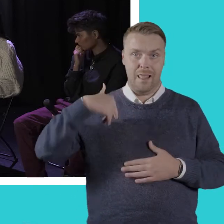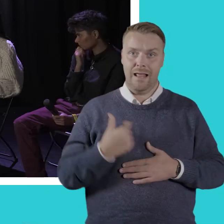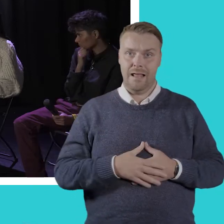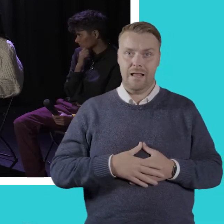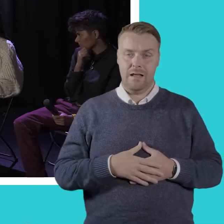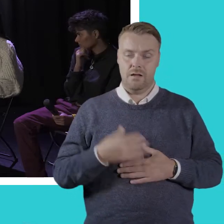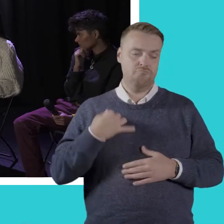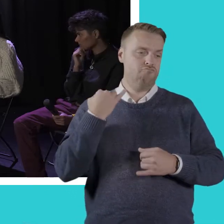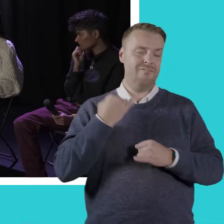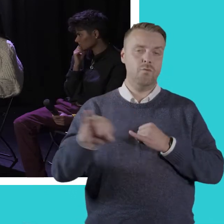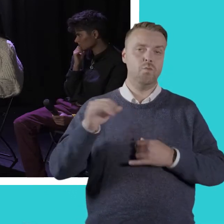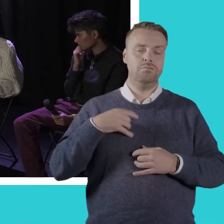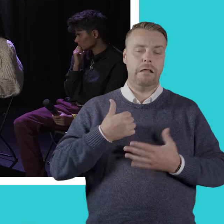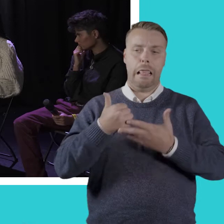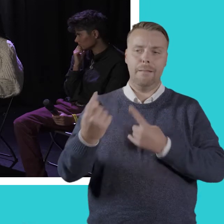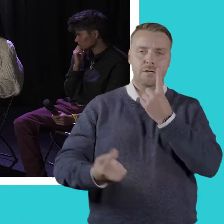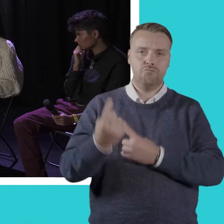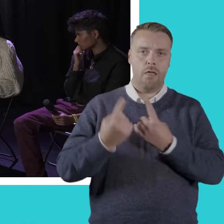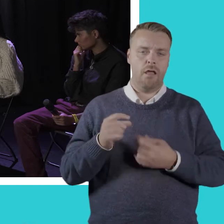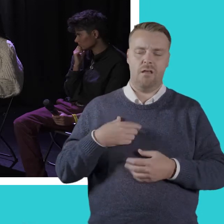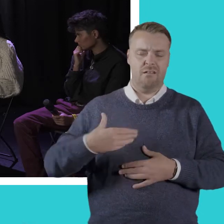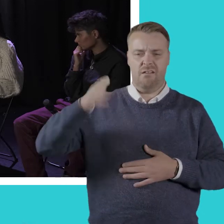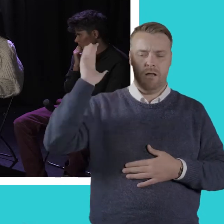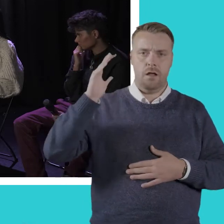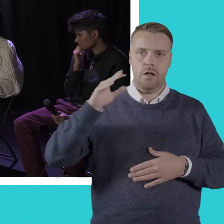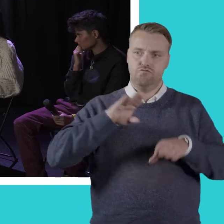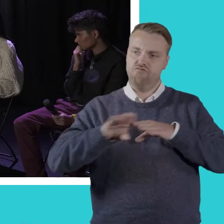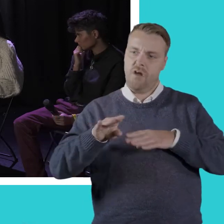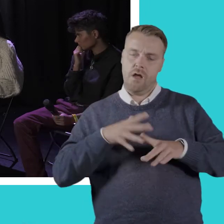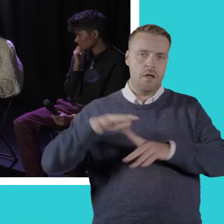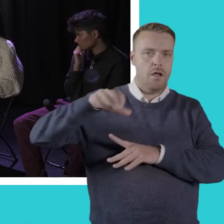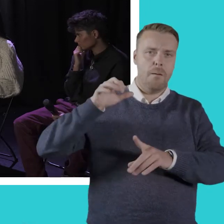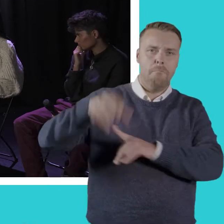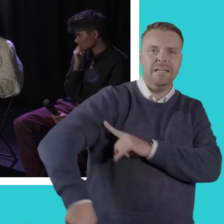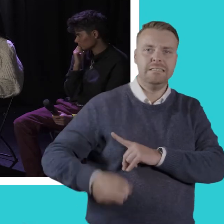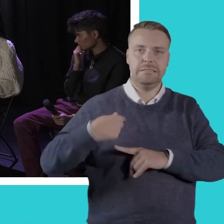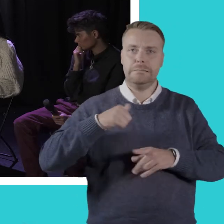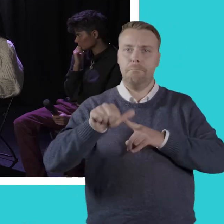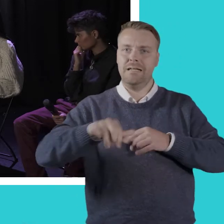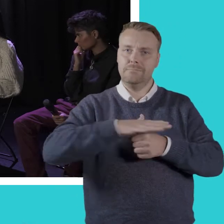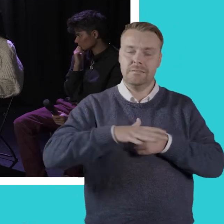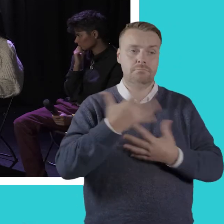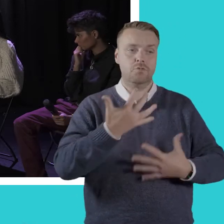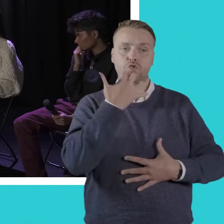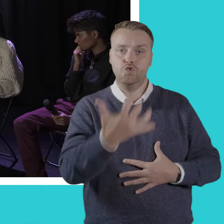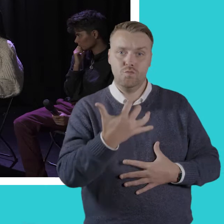each other refuse to work together with each other to put ourselves in a better position. And if I look at other communities other groups like the Jewish community, the Asian community,